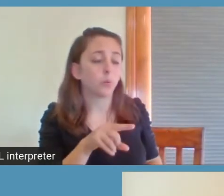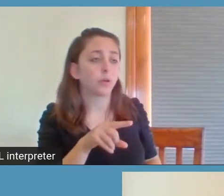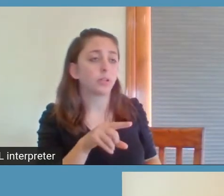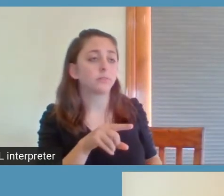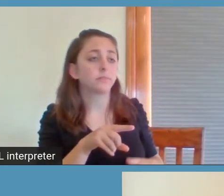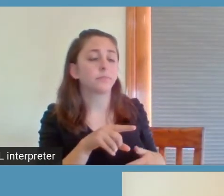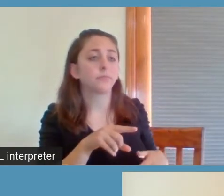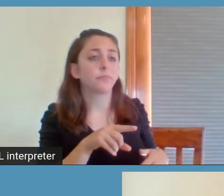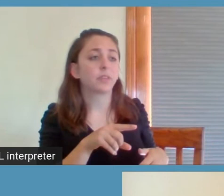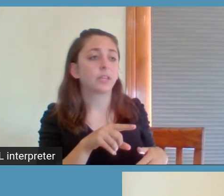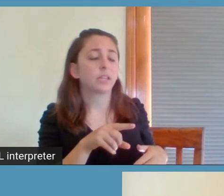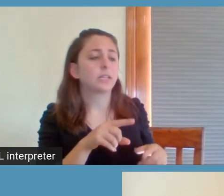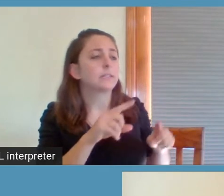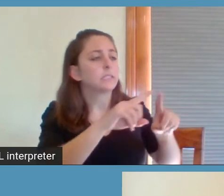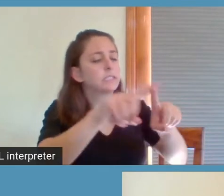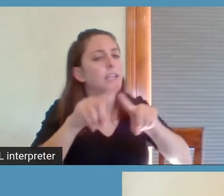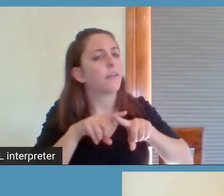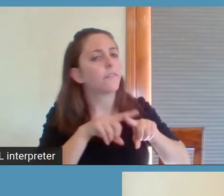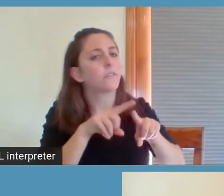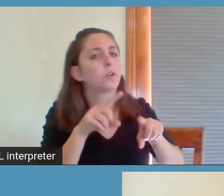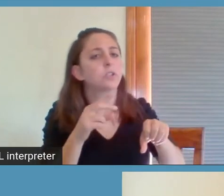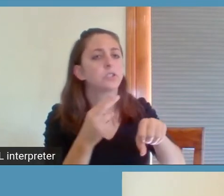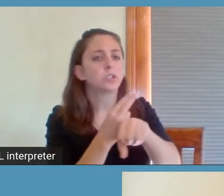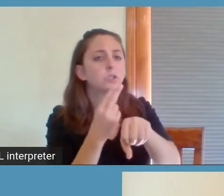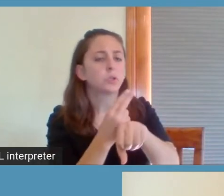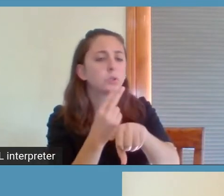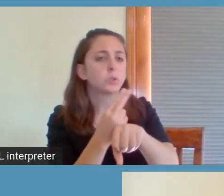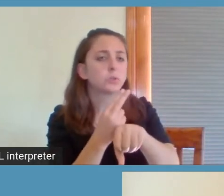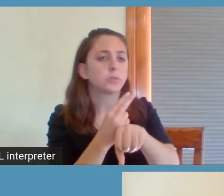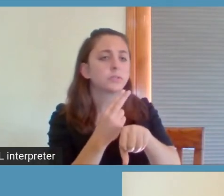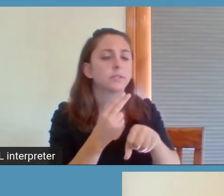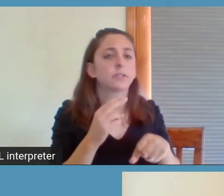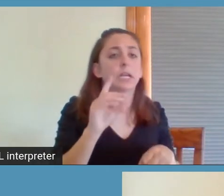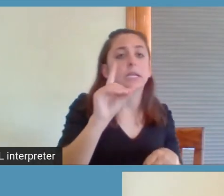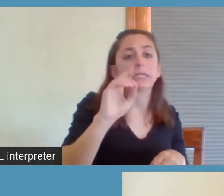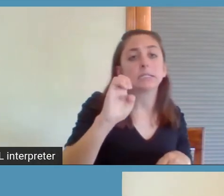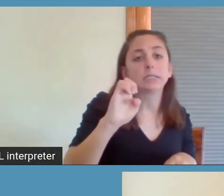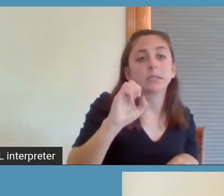is there a difference in usability between the desktop and mobile devices and that type